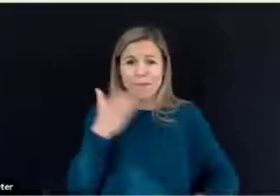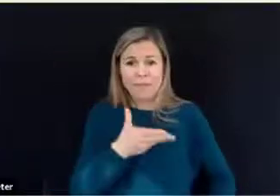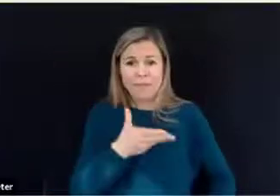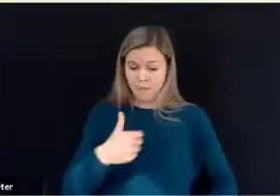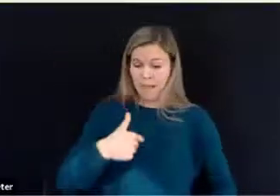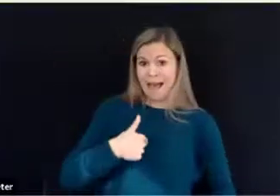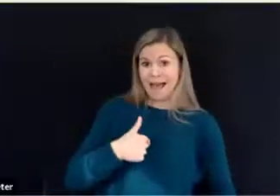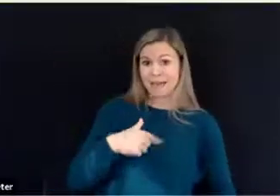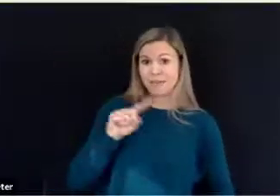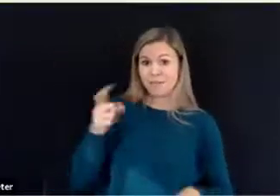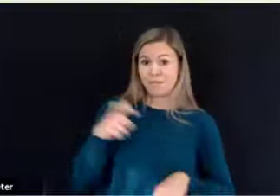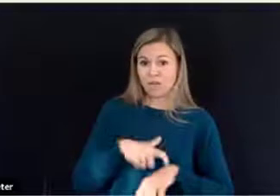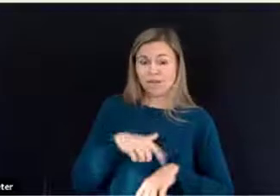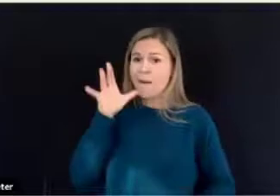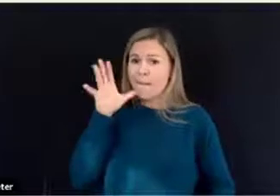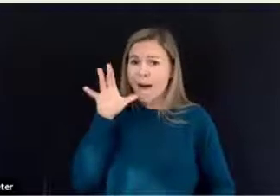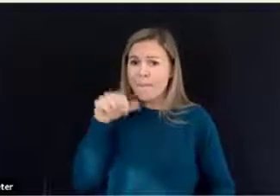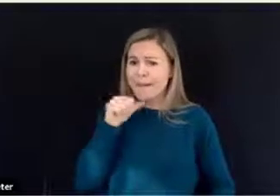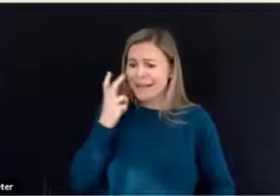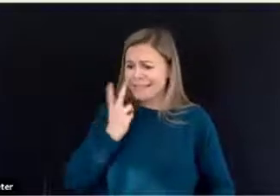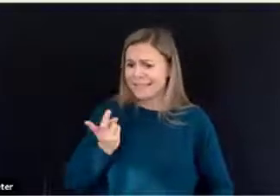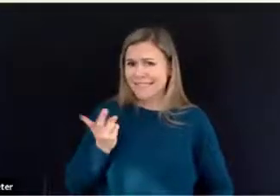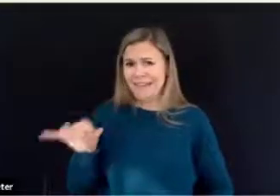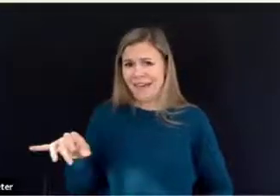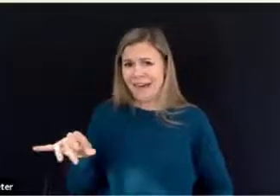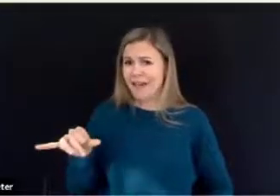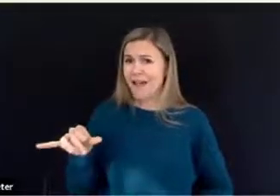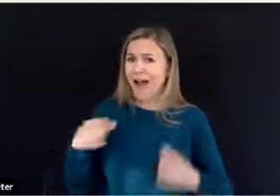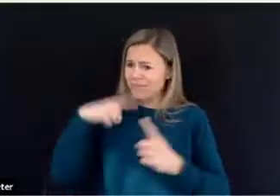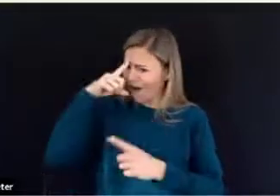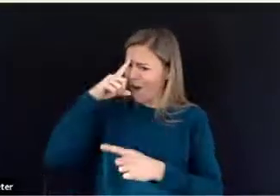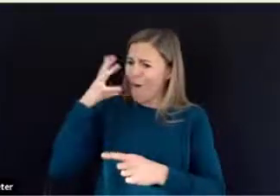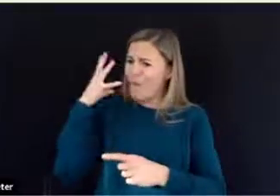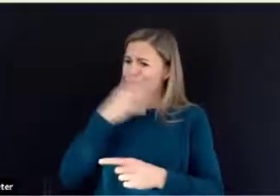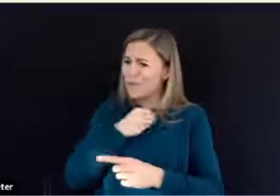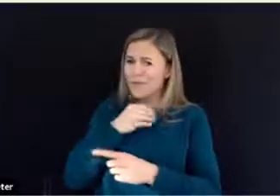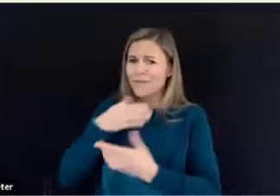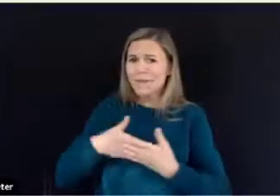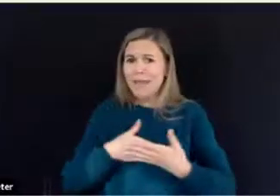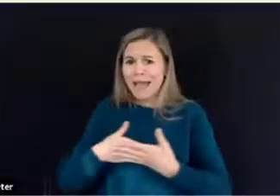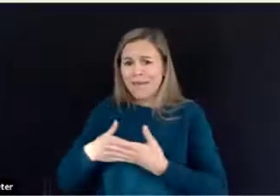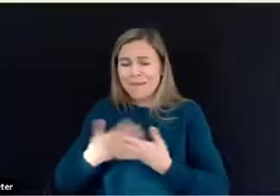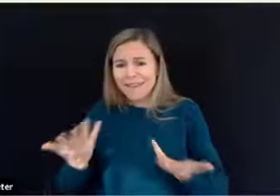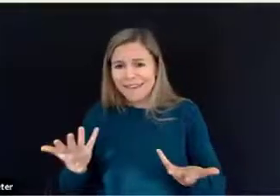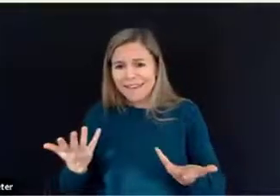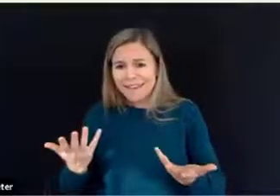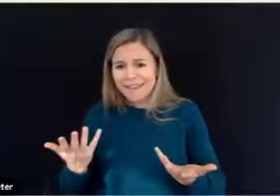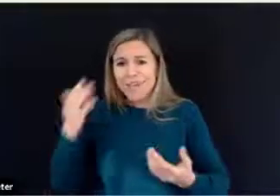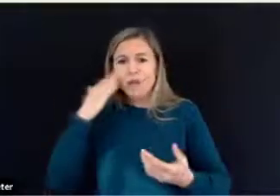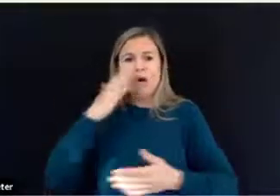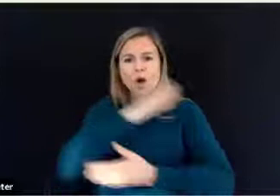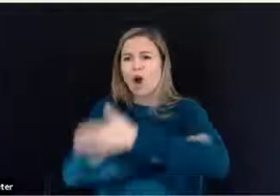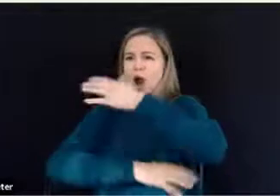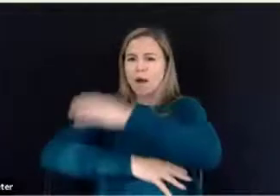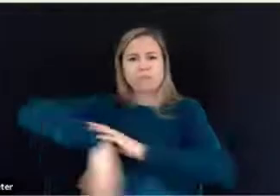I didn't see that, I just saw my beautiful baby, who her arms were everywhere